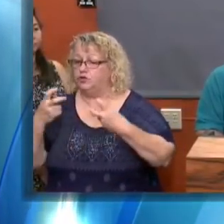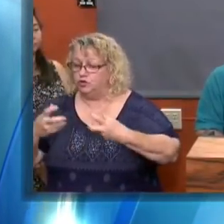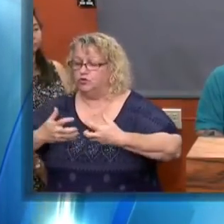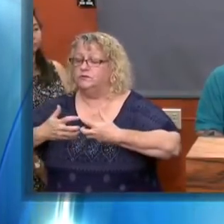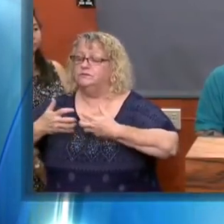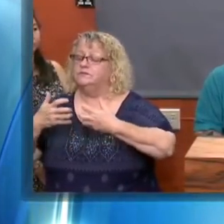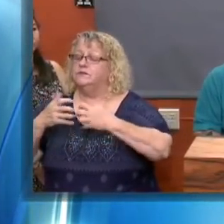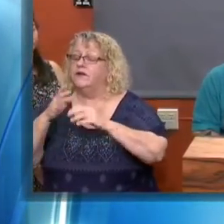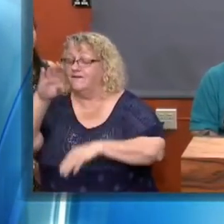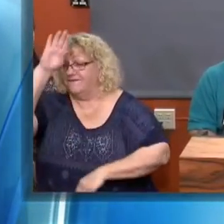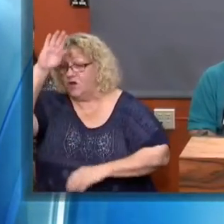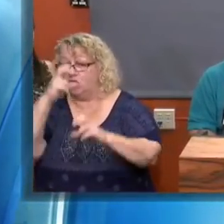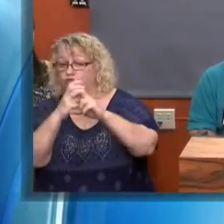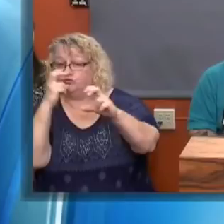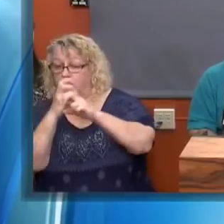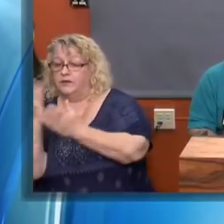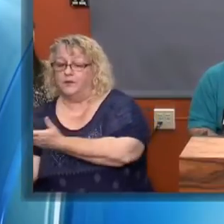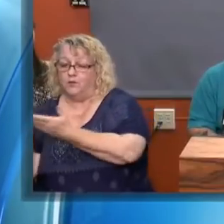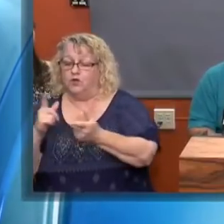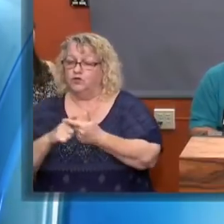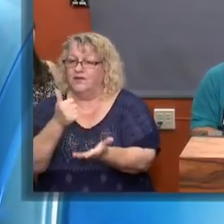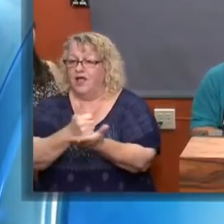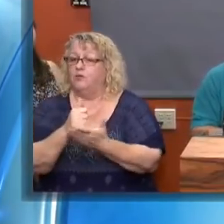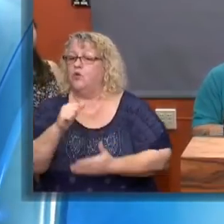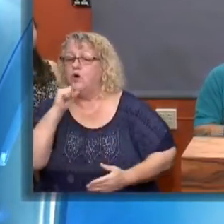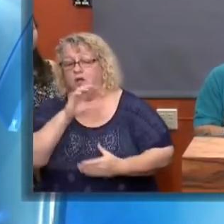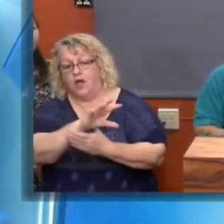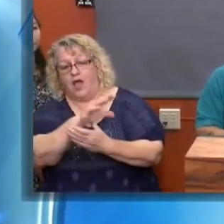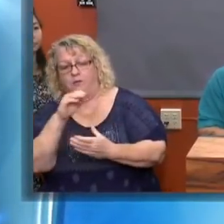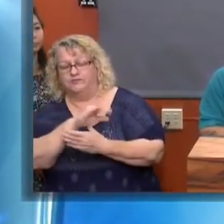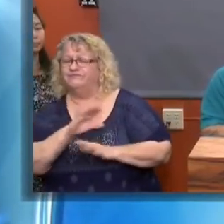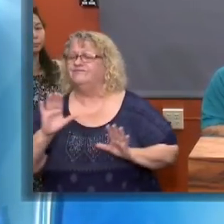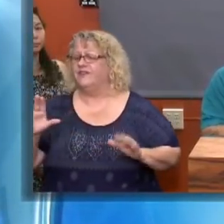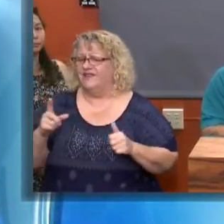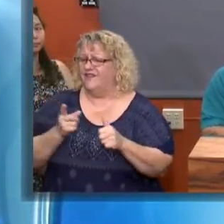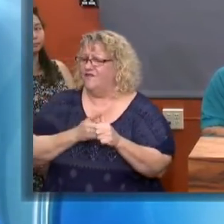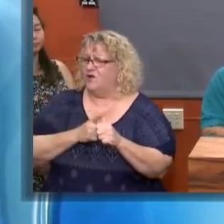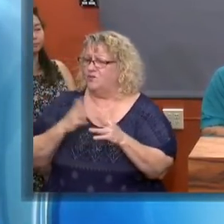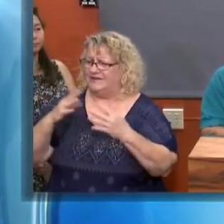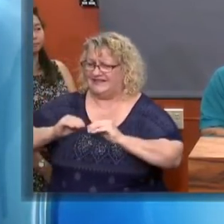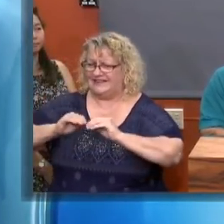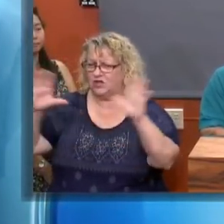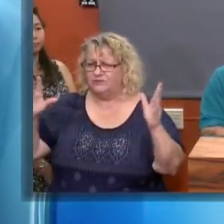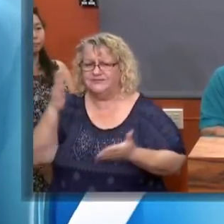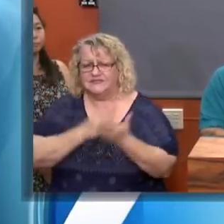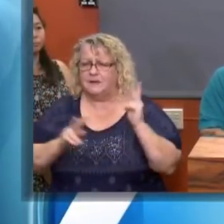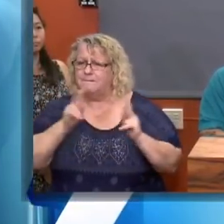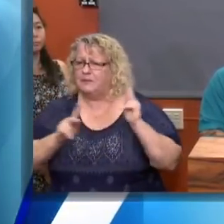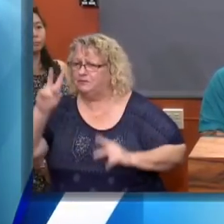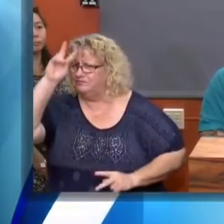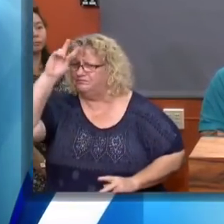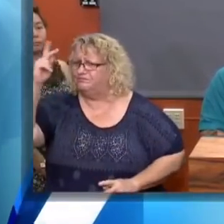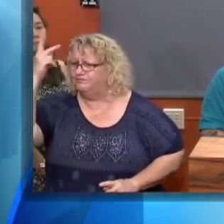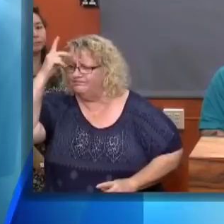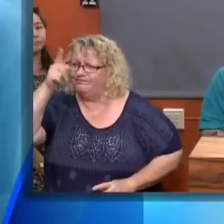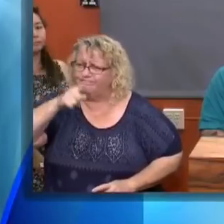ALSO, HONOLULU FIRE DEPARTMENT MOBILIZED TO TWO FIRE NG HE INS TO -- FIRE ENGINES HELPING TO PUMP WATER OUT OF THE